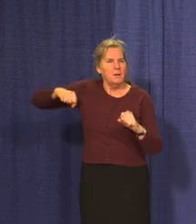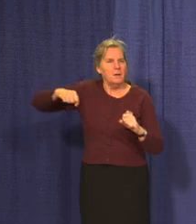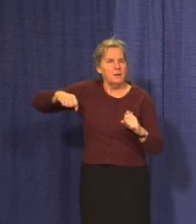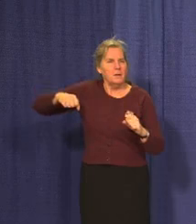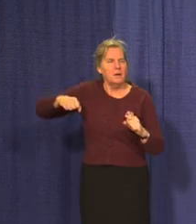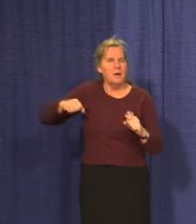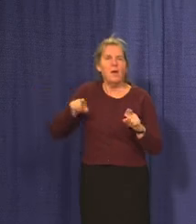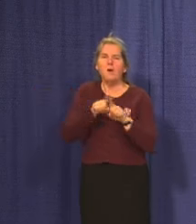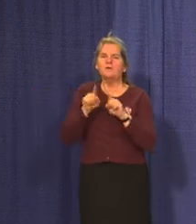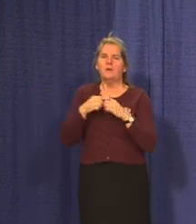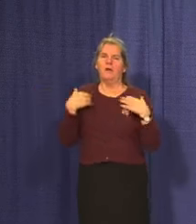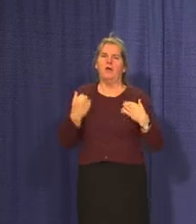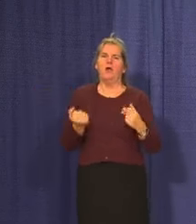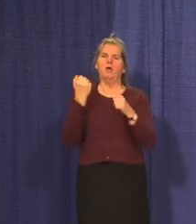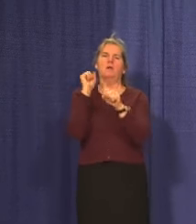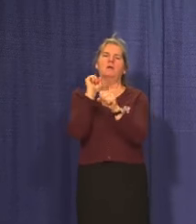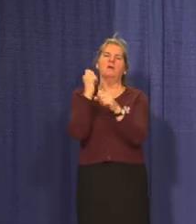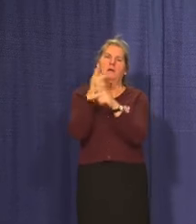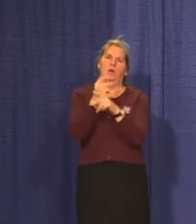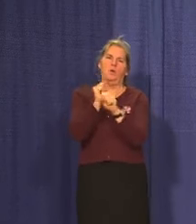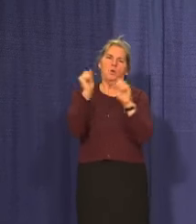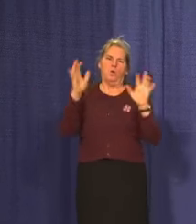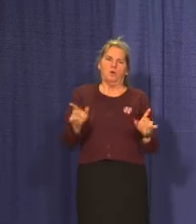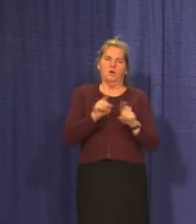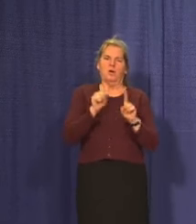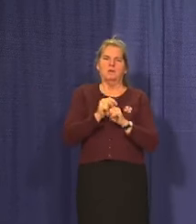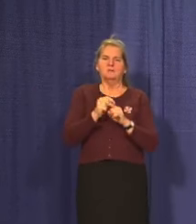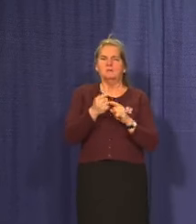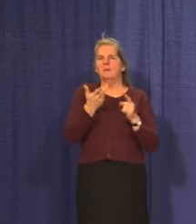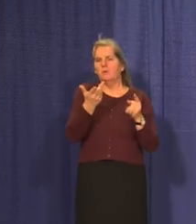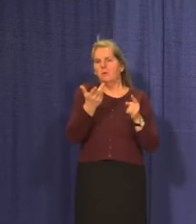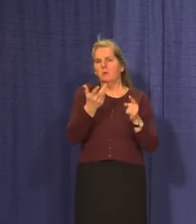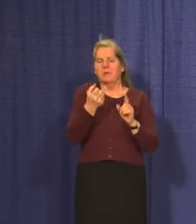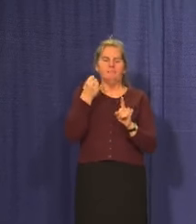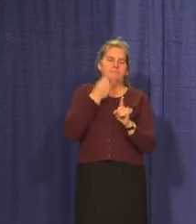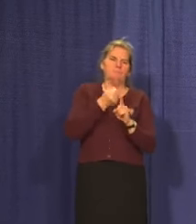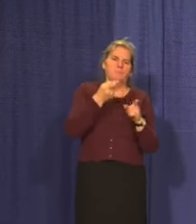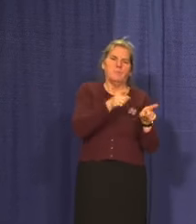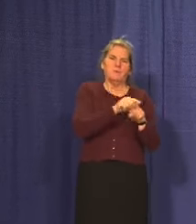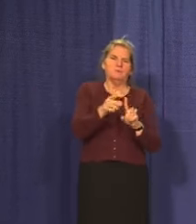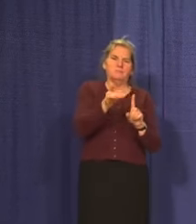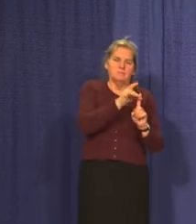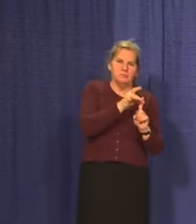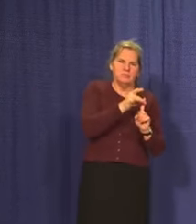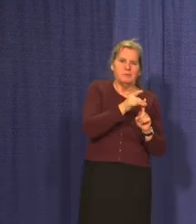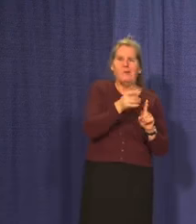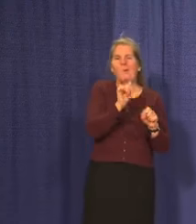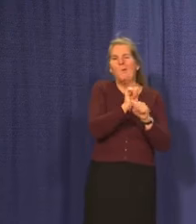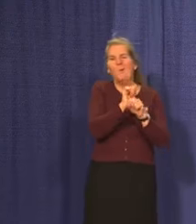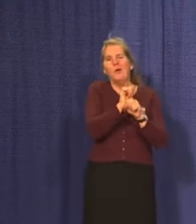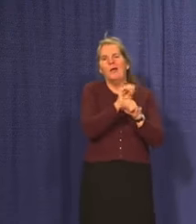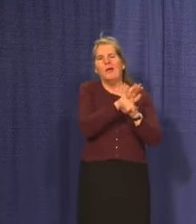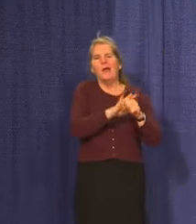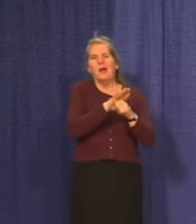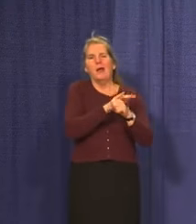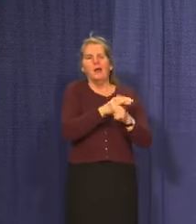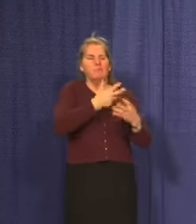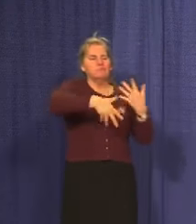BETWEEN HEALTHCARE WORKERS. MOST OFTEN AT GATHERINGS IN THE COMMUNITY OR IN COMMON SHARED WORK AREAS.